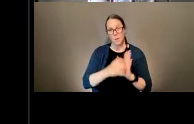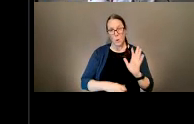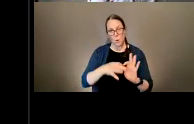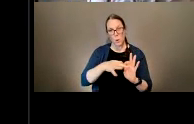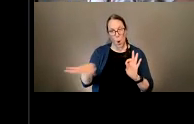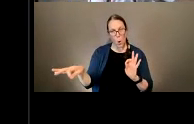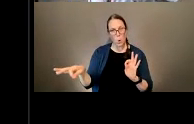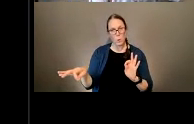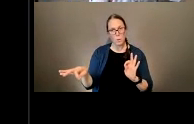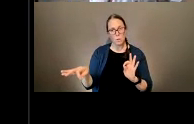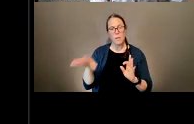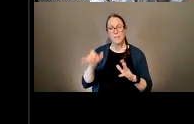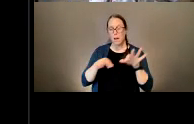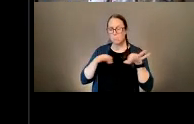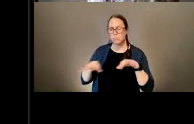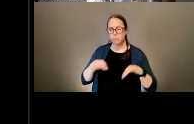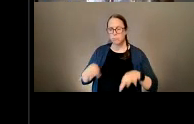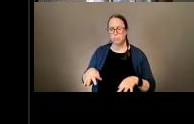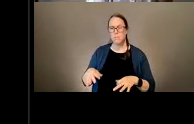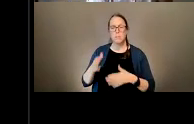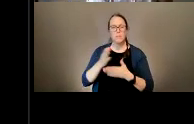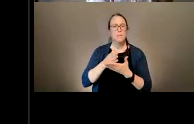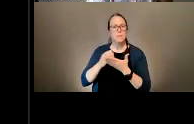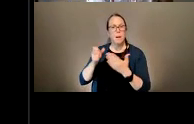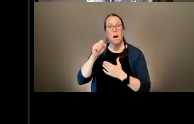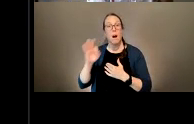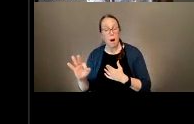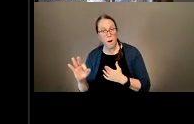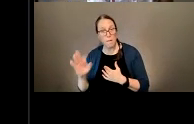which defines elements of the document for screen reading software.